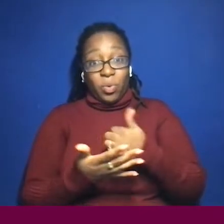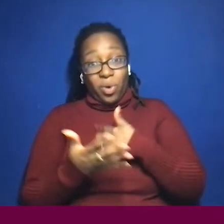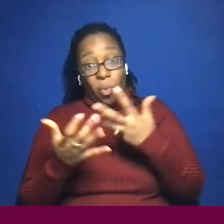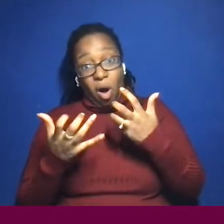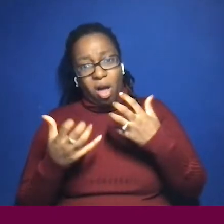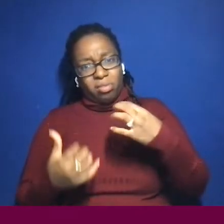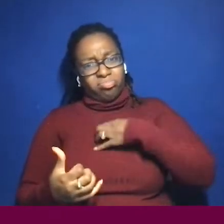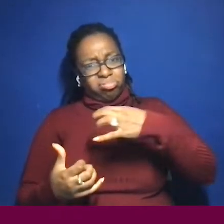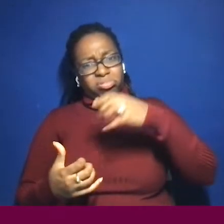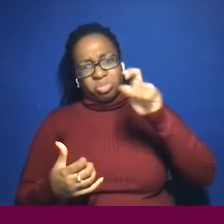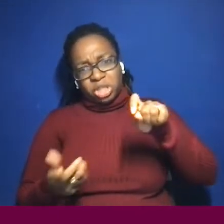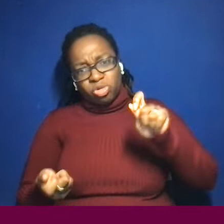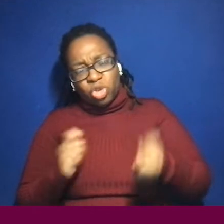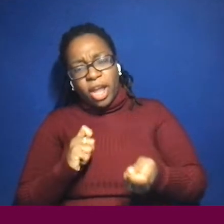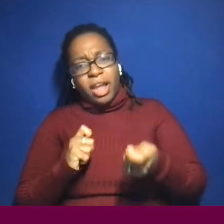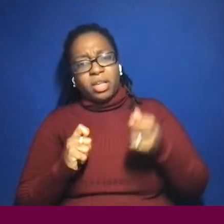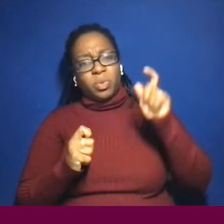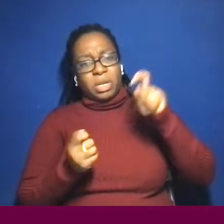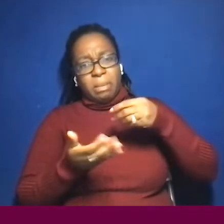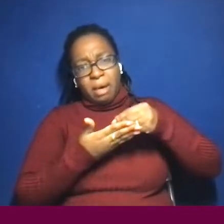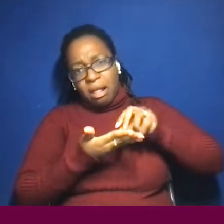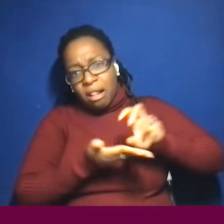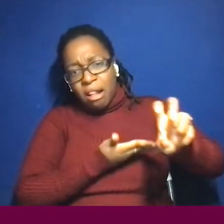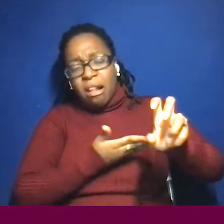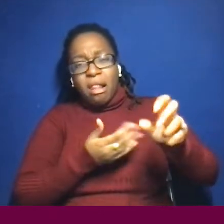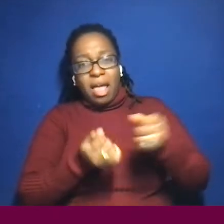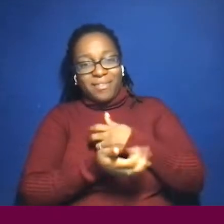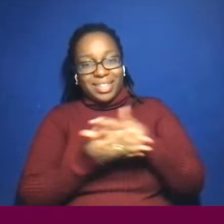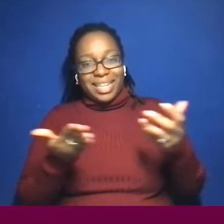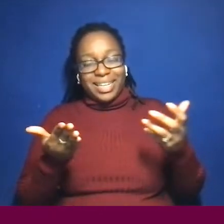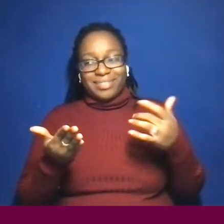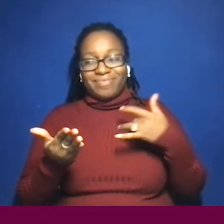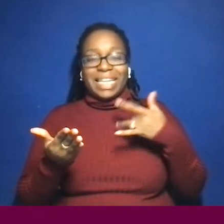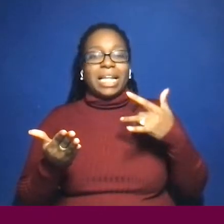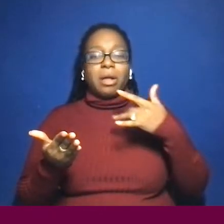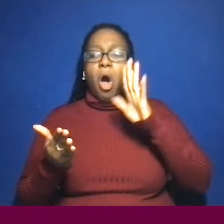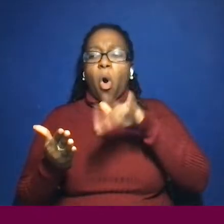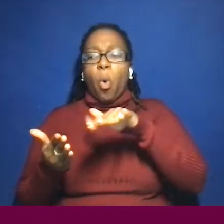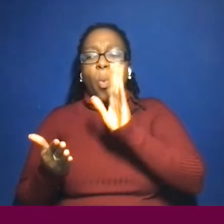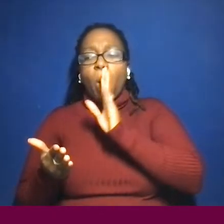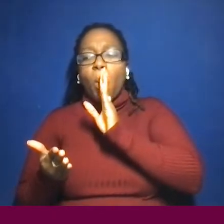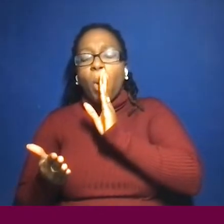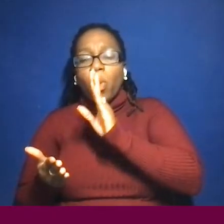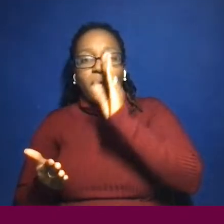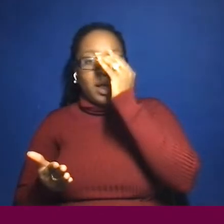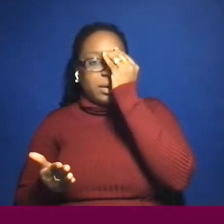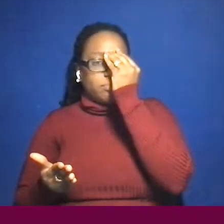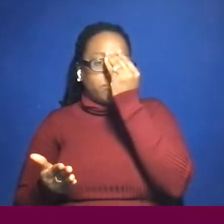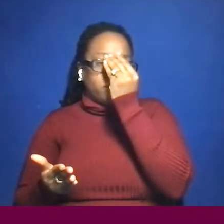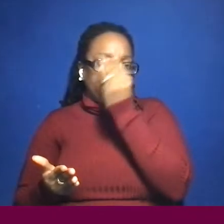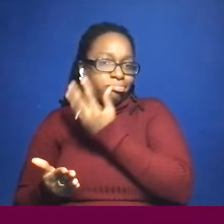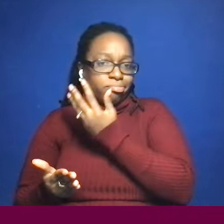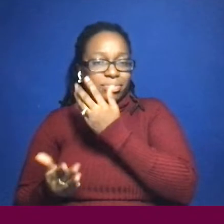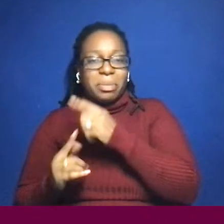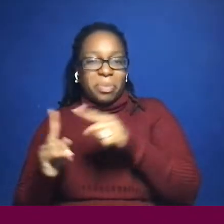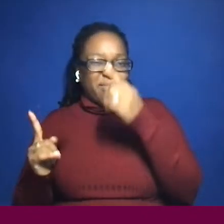for investment, a lot of times, really goes away. And so I think the big question now with regards